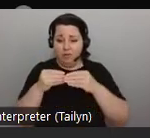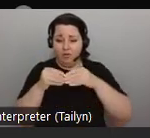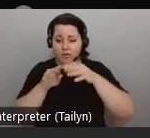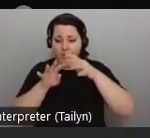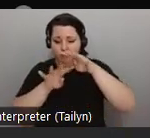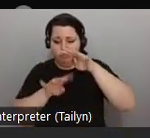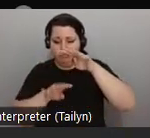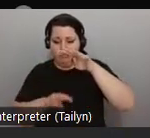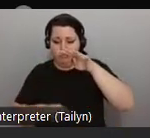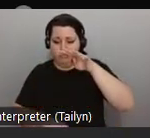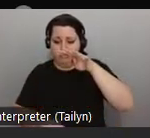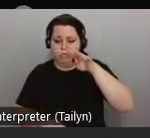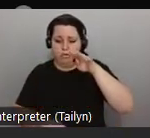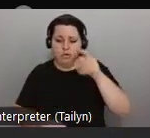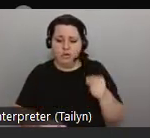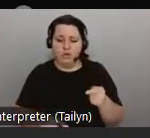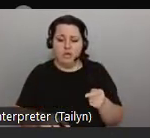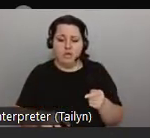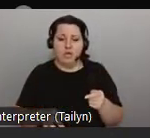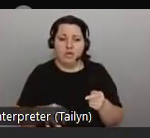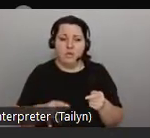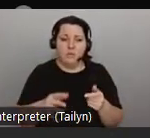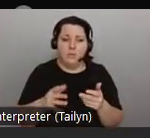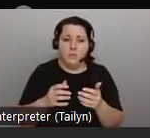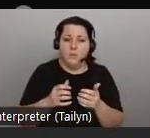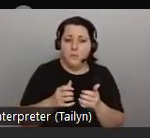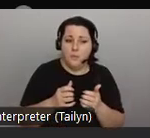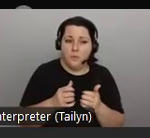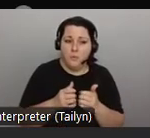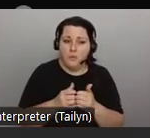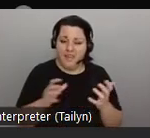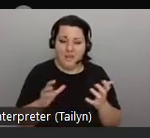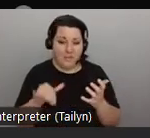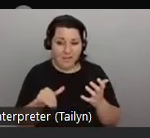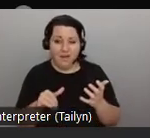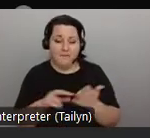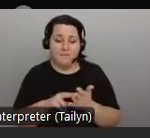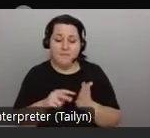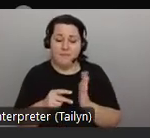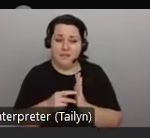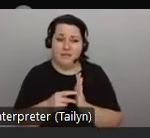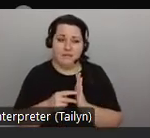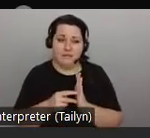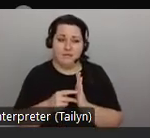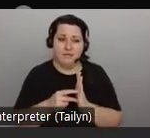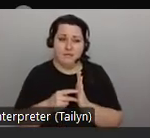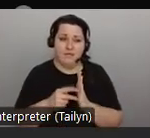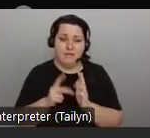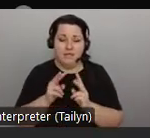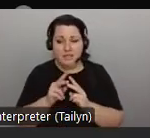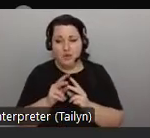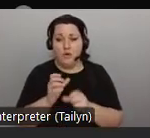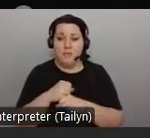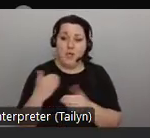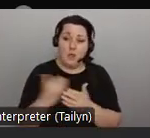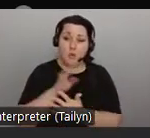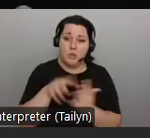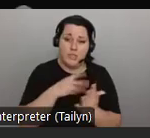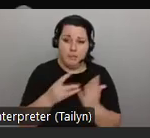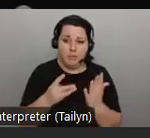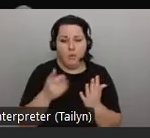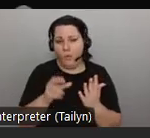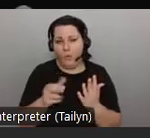that is checked because if, for whatever reason, the table goes across multiple pages, without that you will need to